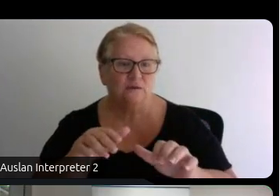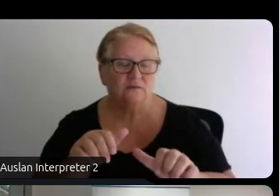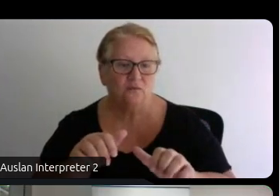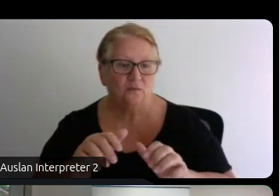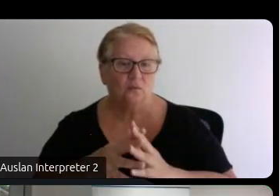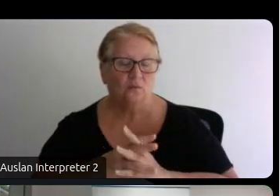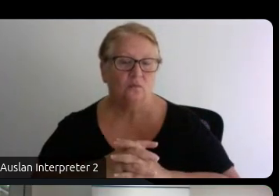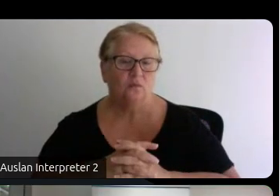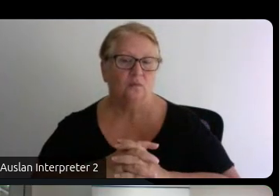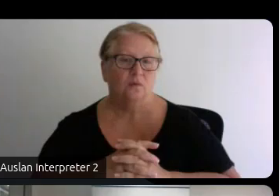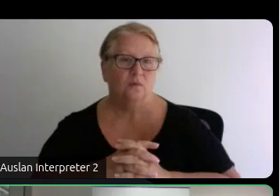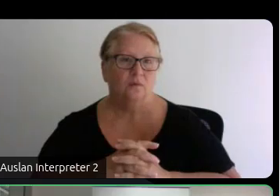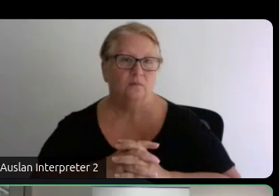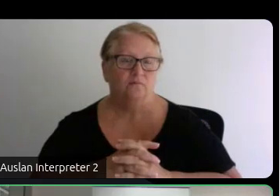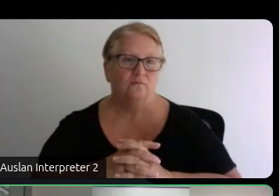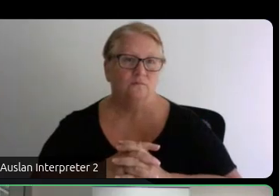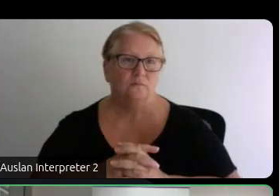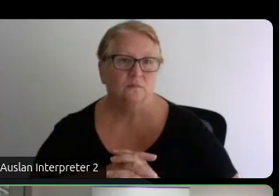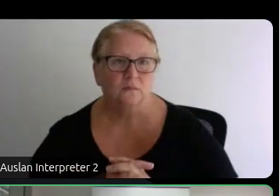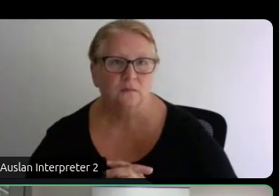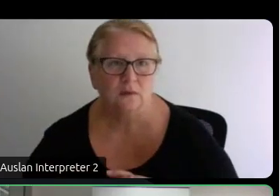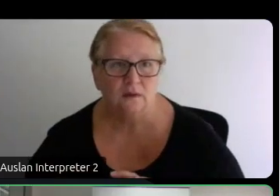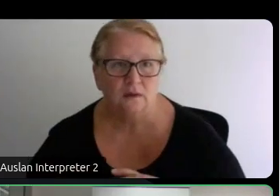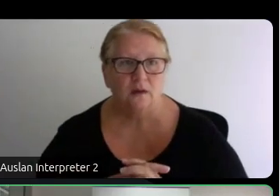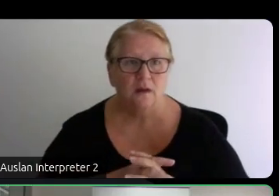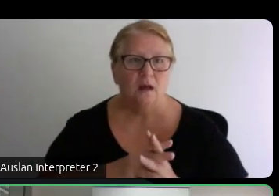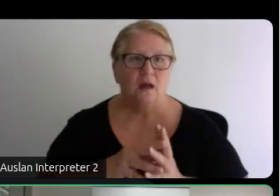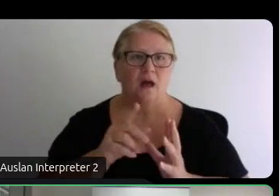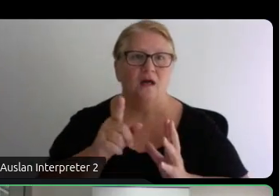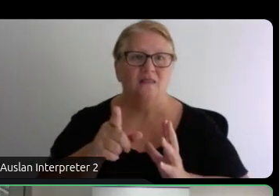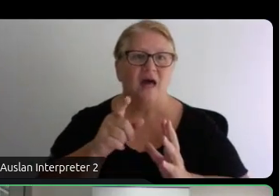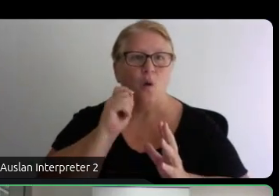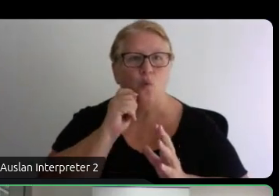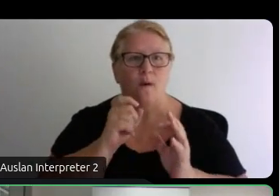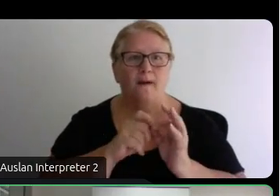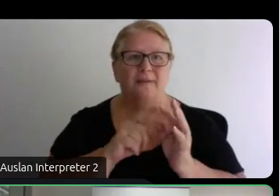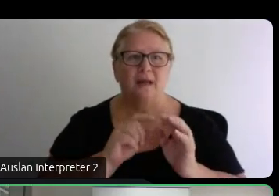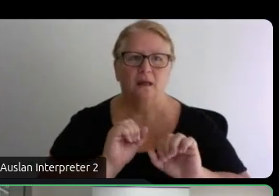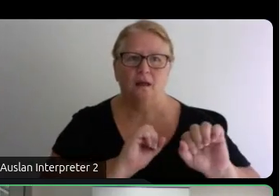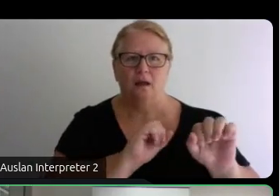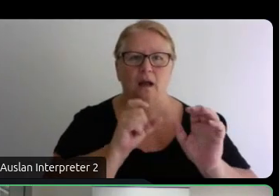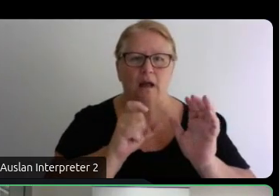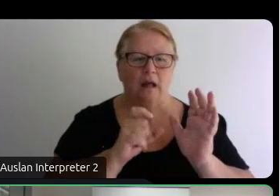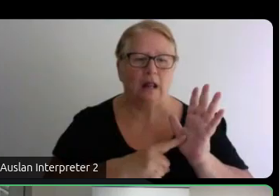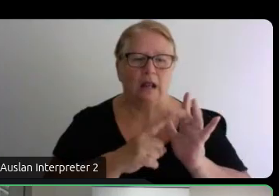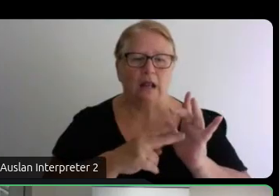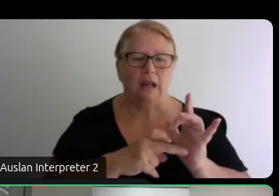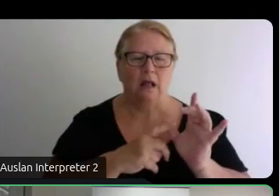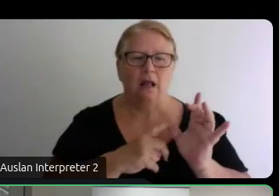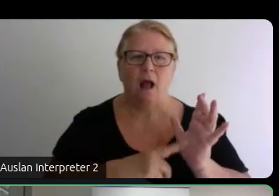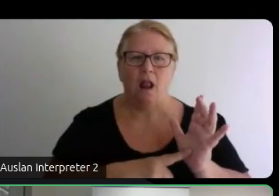uh recommendation that to me would fall into a clinical um treatment and rehab, not a ongoing